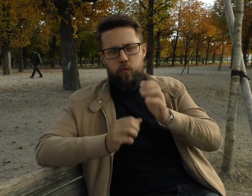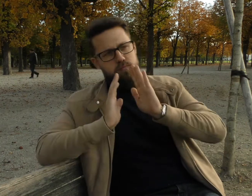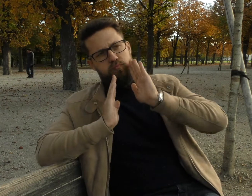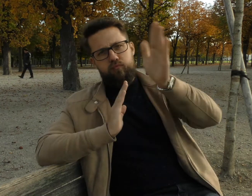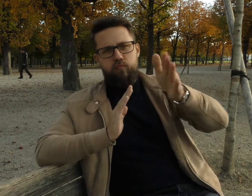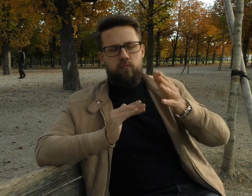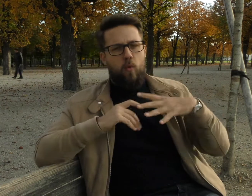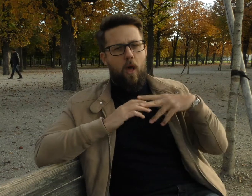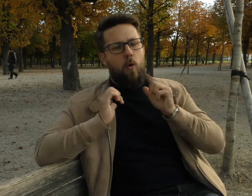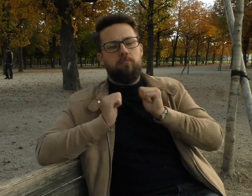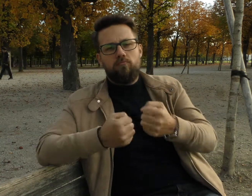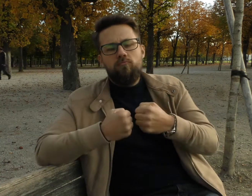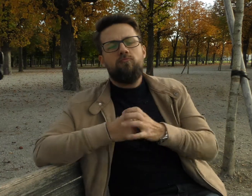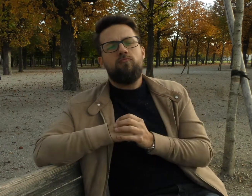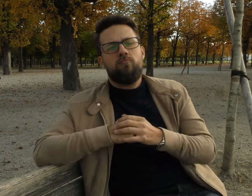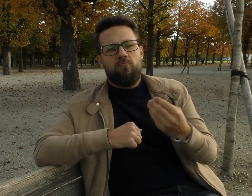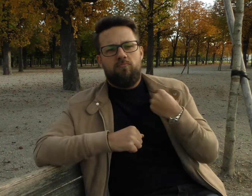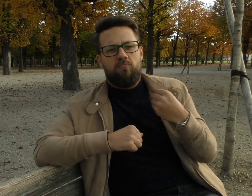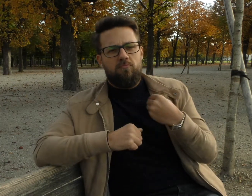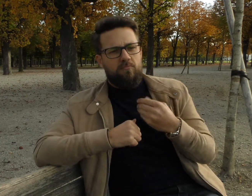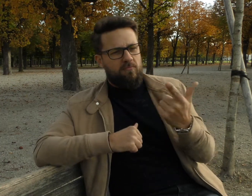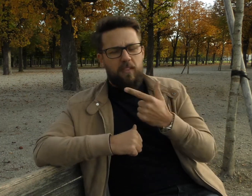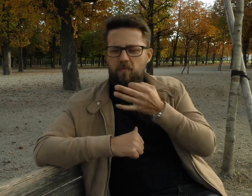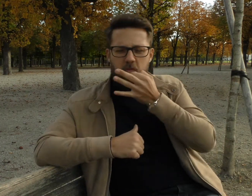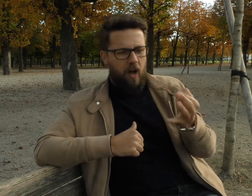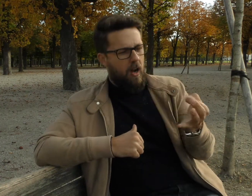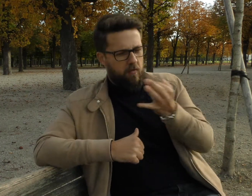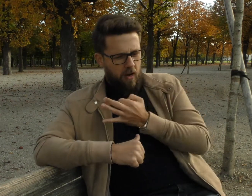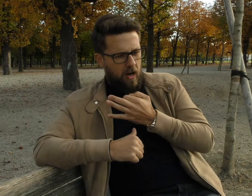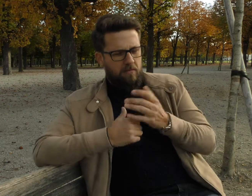and were on our way to our holidays, we asked ourselves,